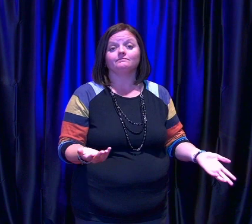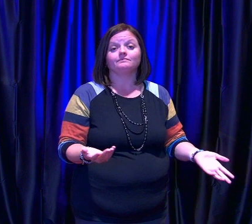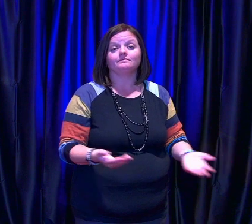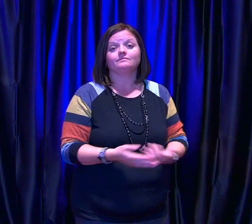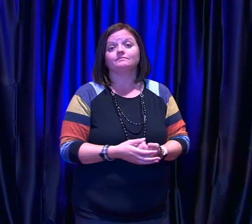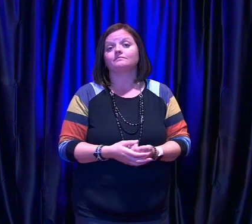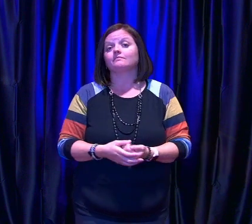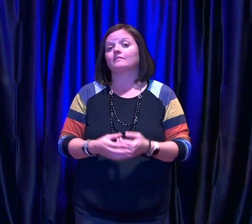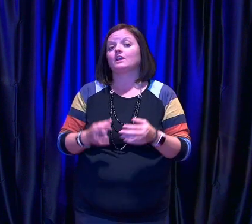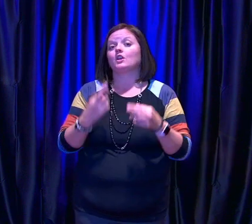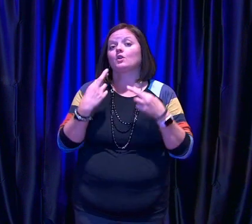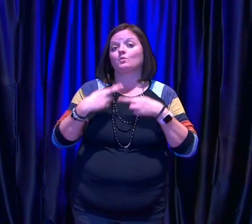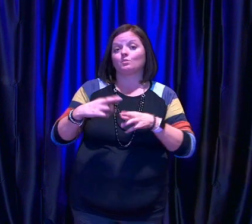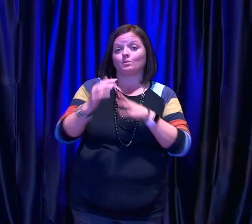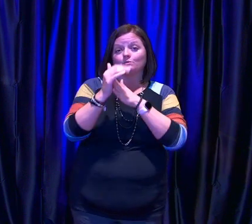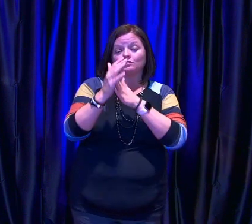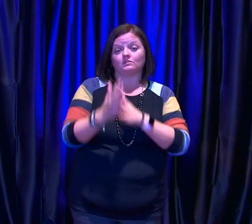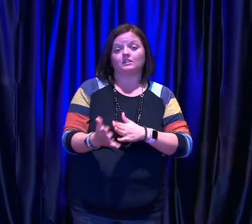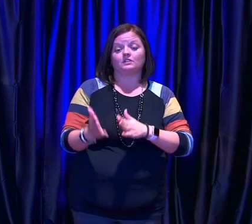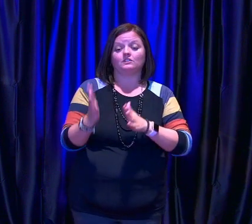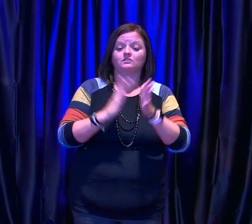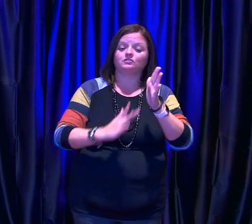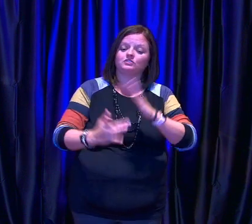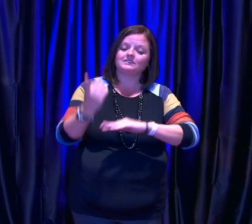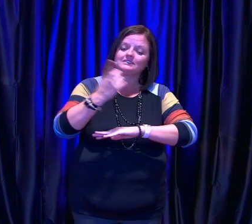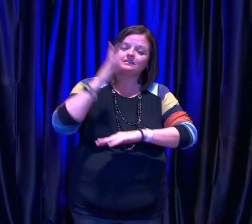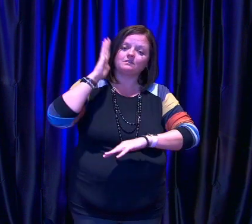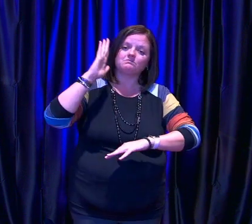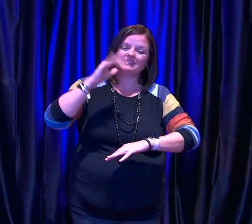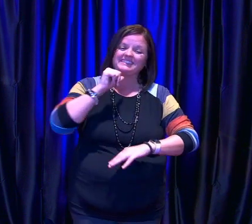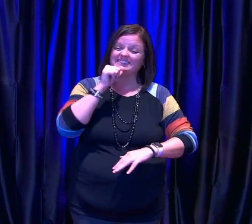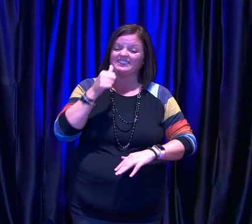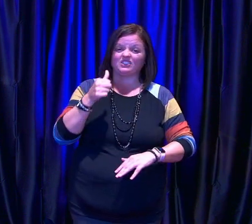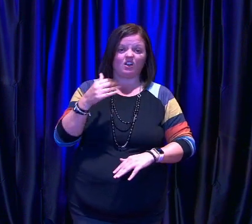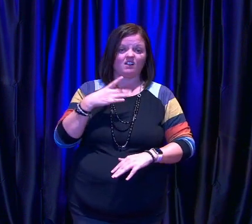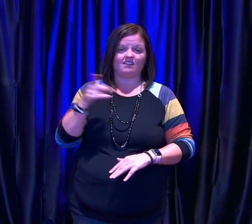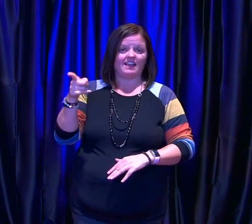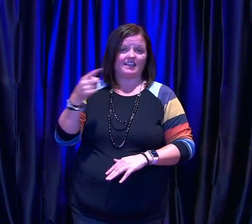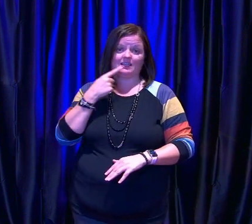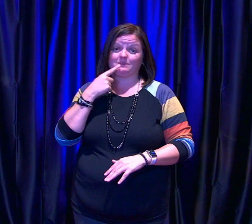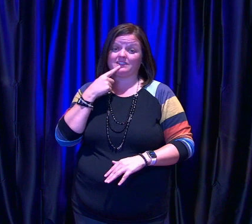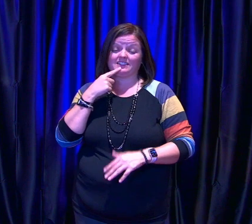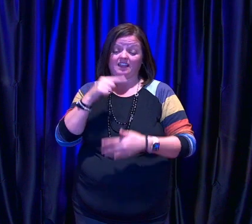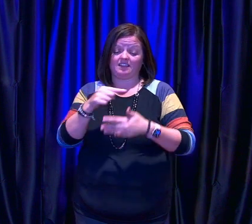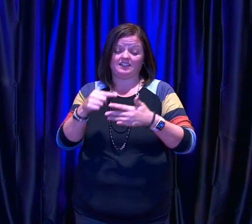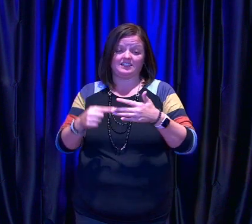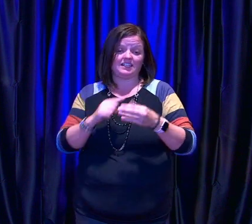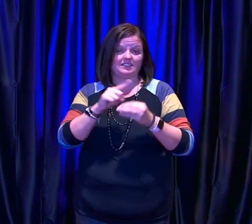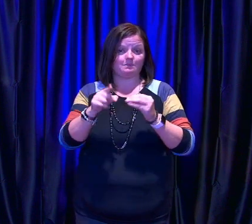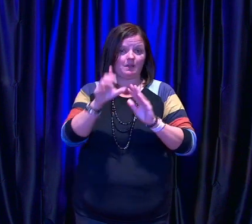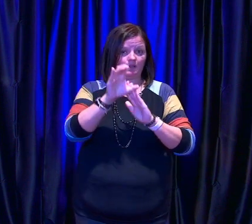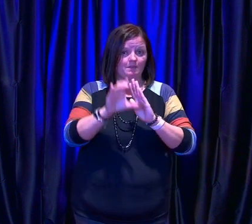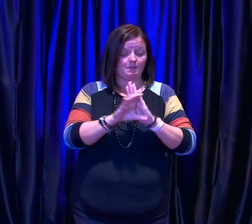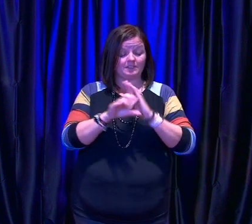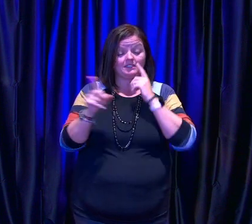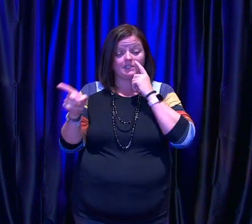the religious leaders of Jesus day did not like him saying these things about any of the commandments and he spent a lot of time